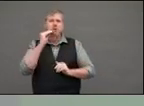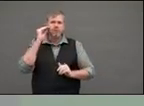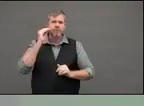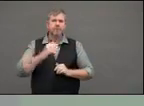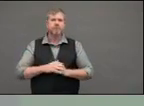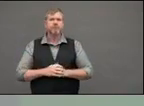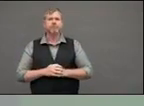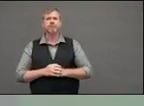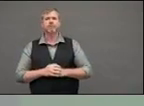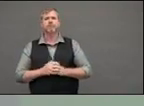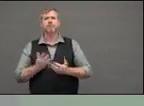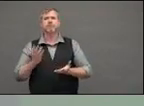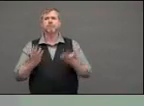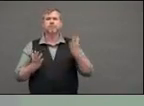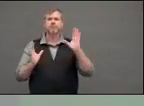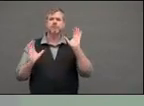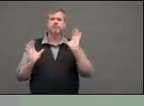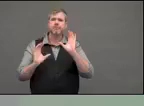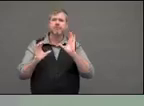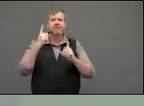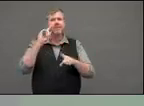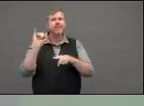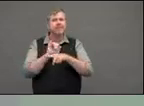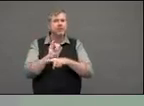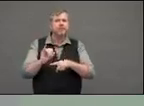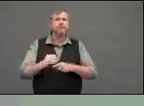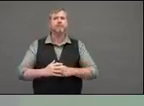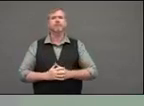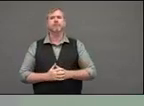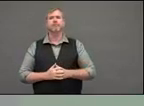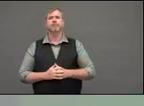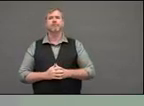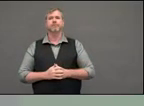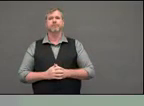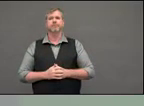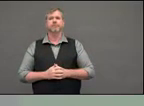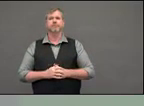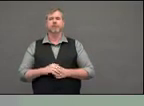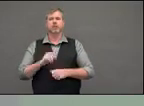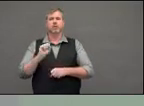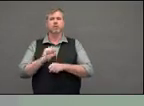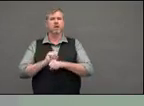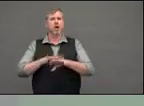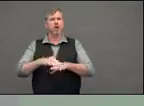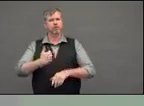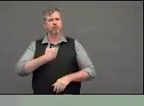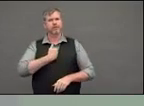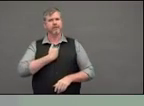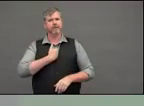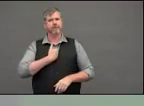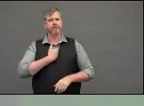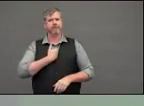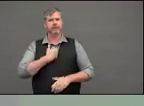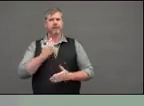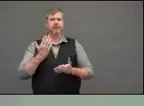practice be like you know what i'm gonna present myself i'm gonna build this portfolio for myself and you know as soon as i get the chance